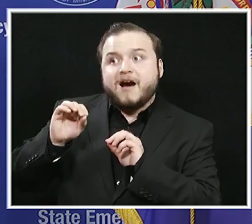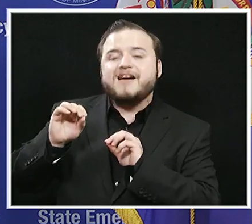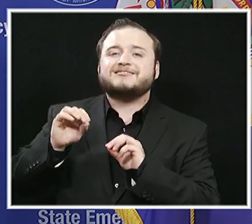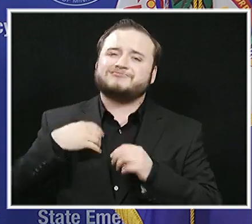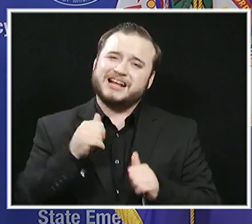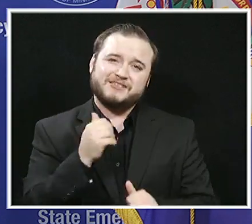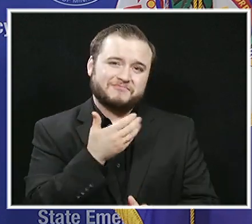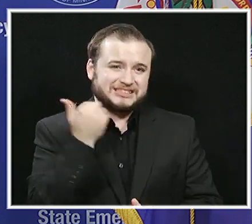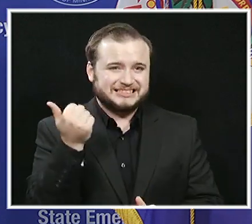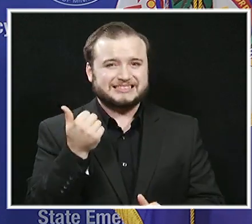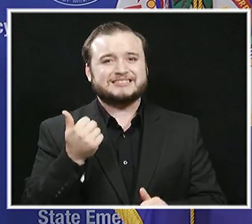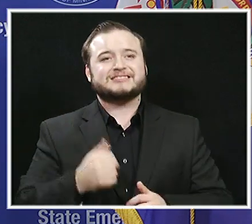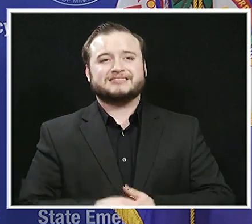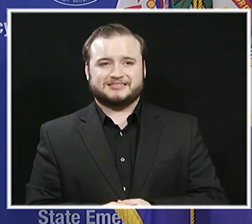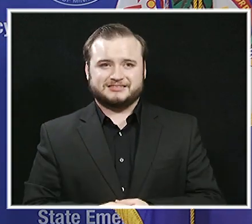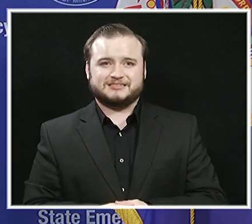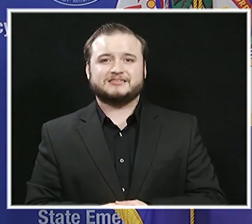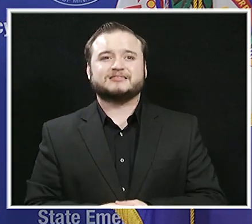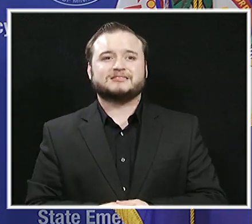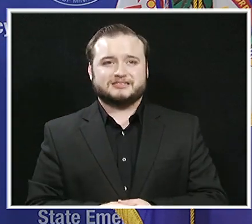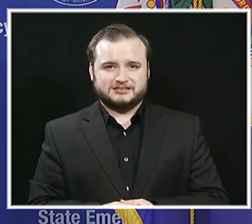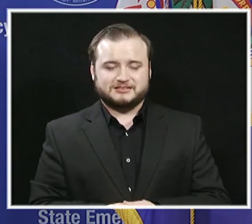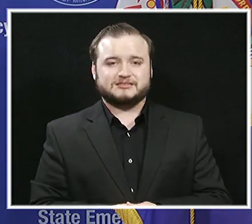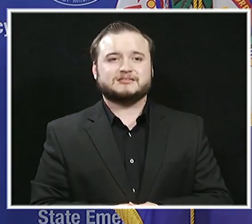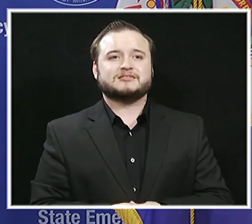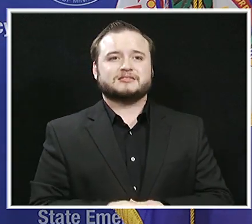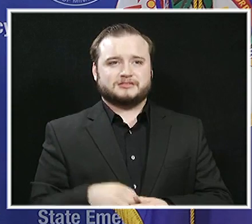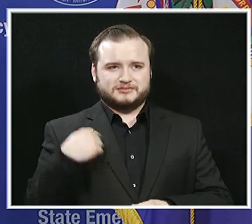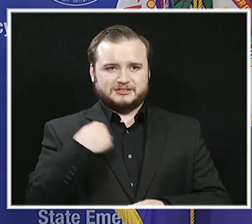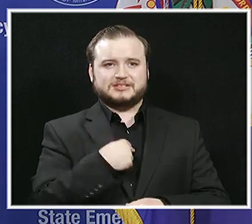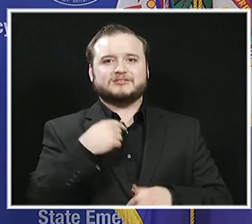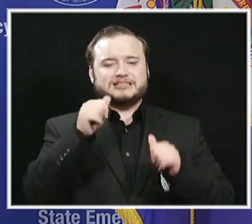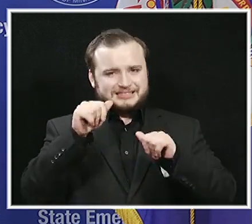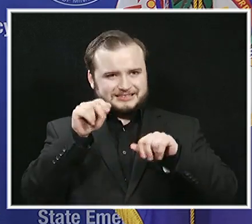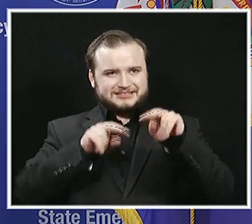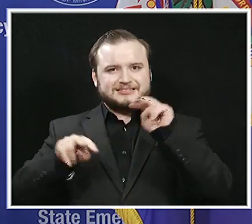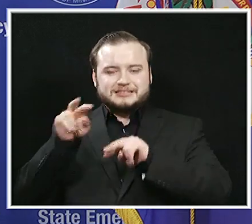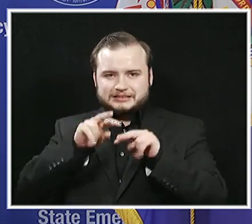So at this point in time you've got my commitment to continue to use the data, to use what we can do to